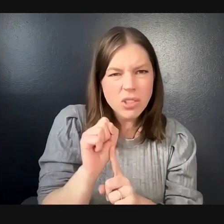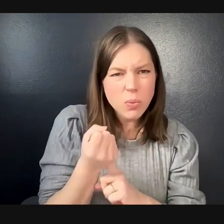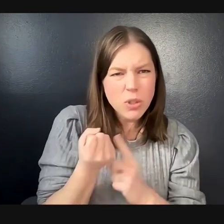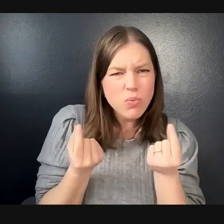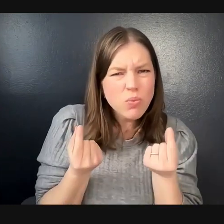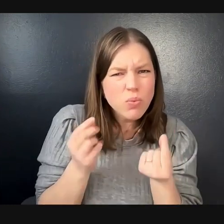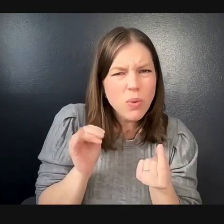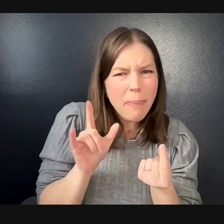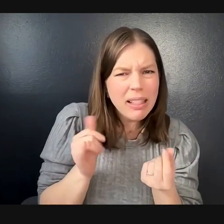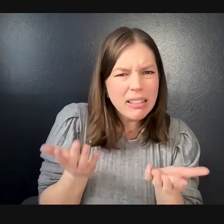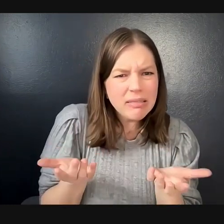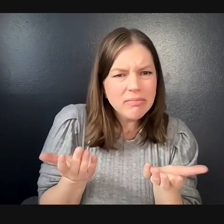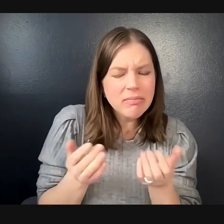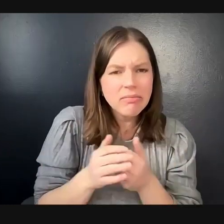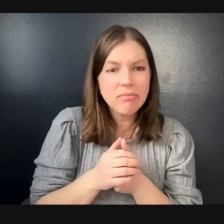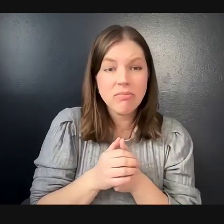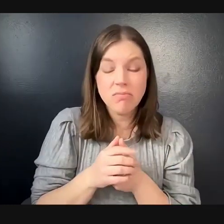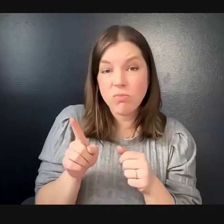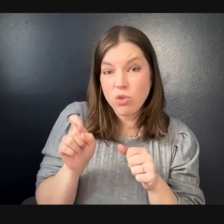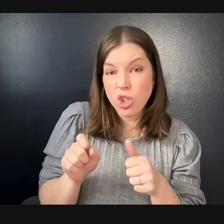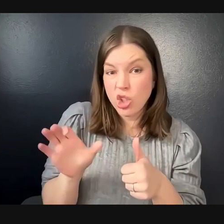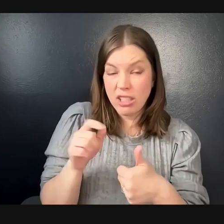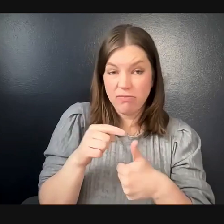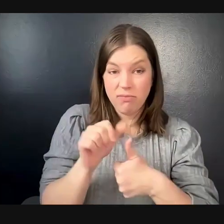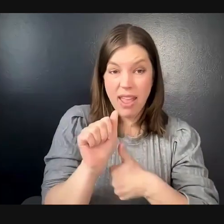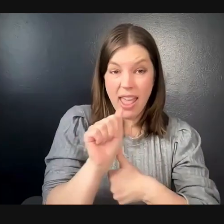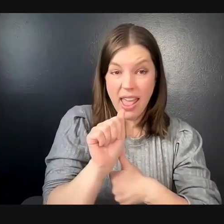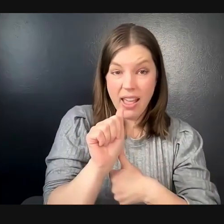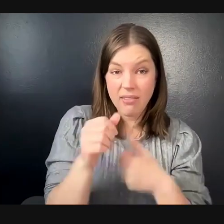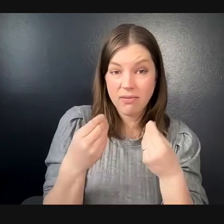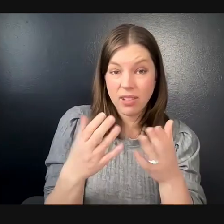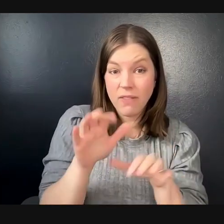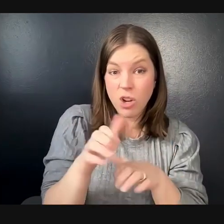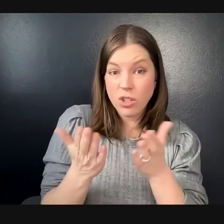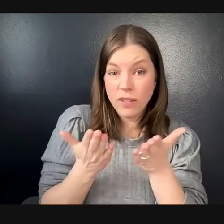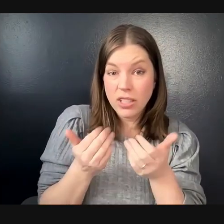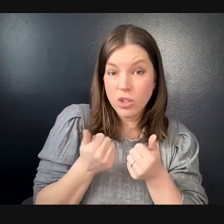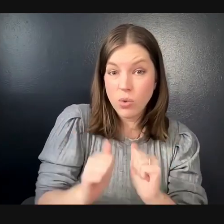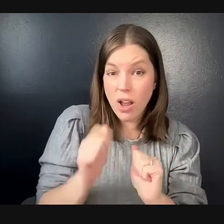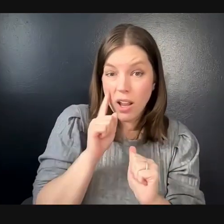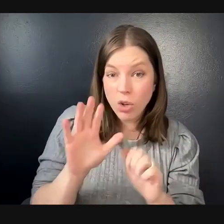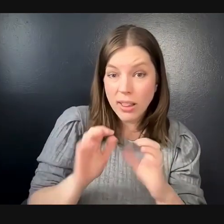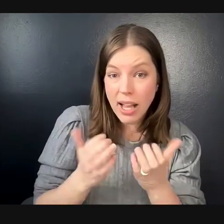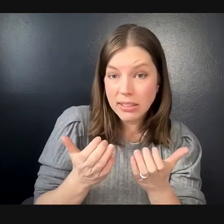What would you do in this situation? Should Emily give CART services a try for her classes,